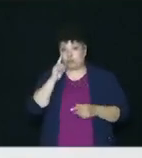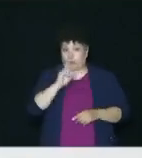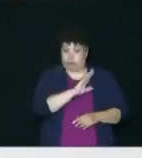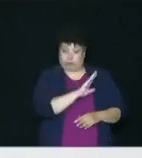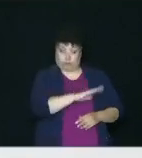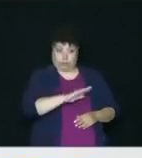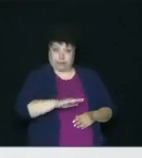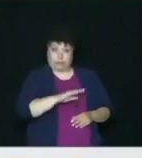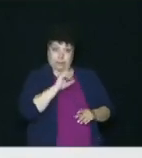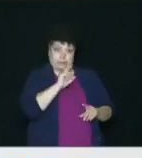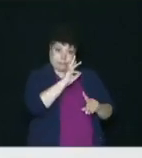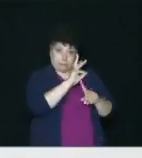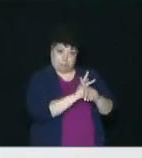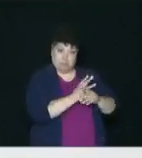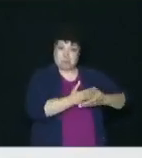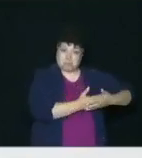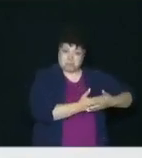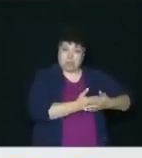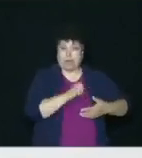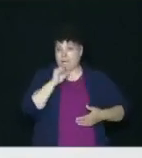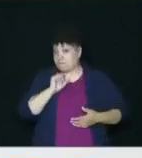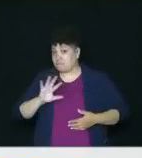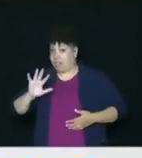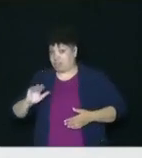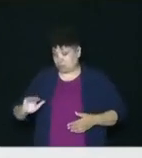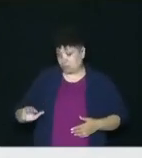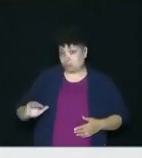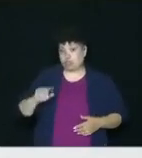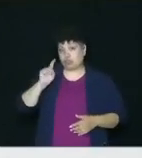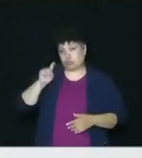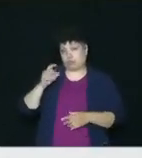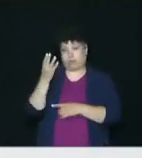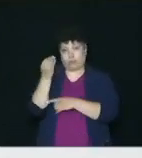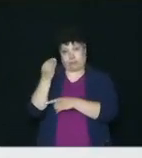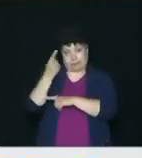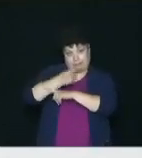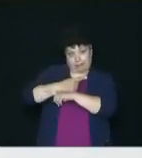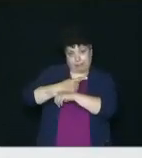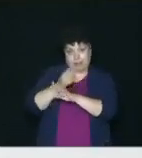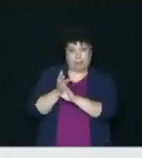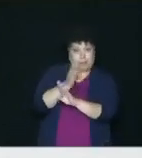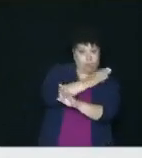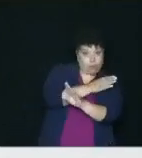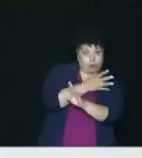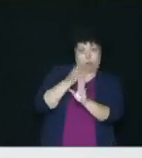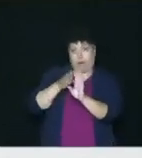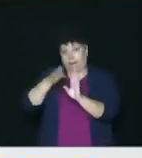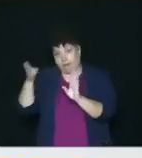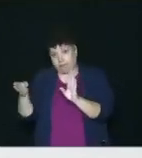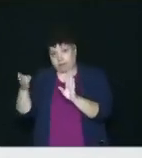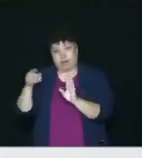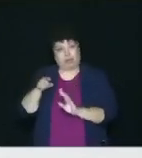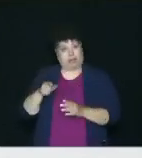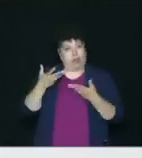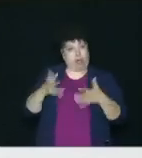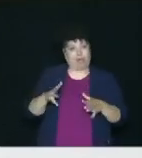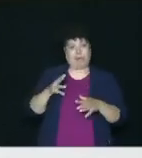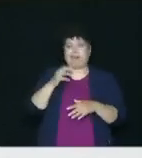IMMUNOCOMPROMISED. FOR THE MOMENT, NACI RECOMMENDS